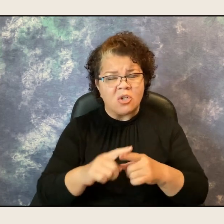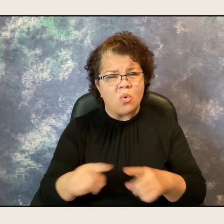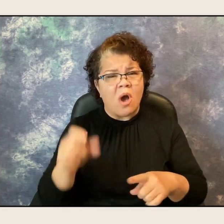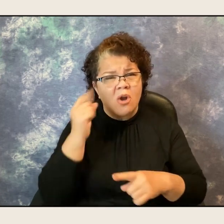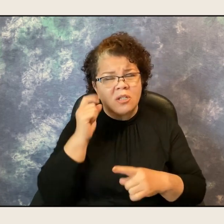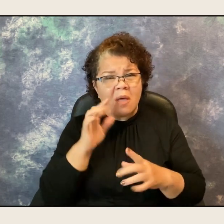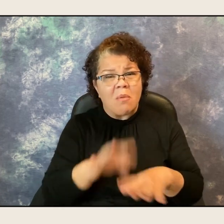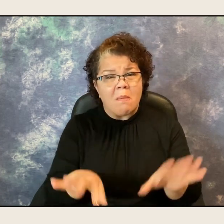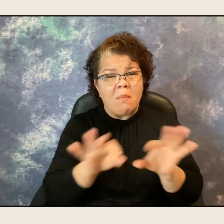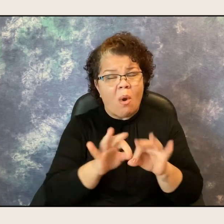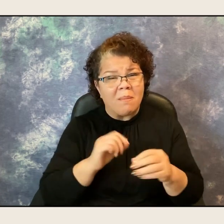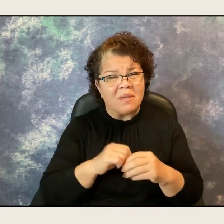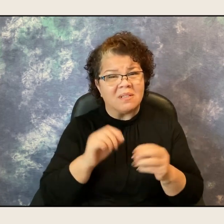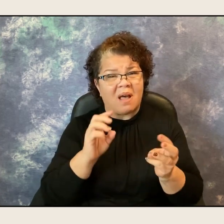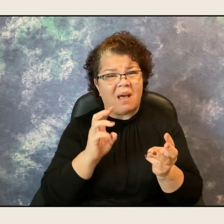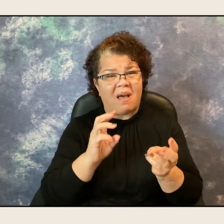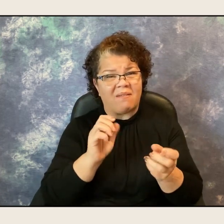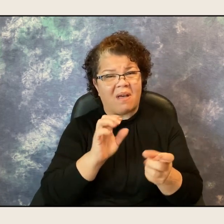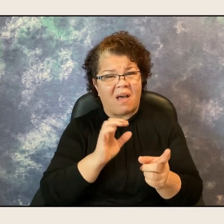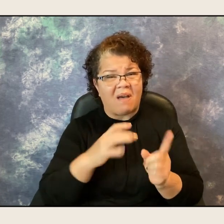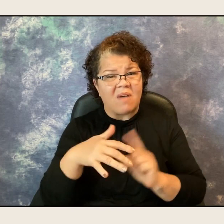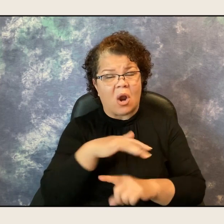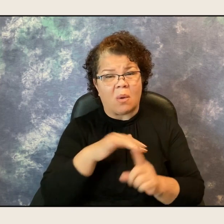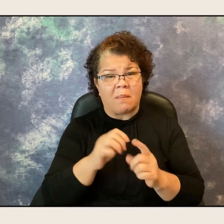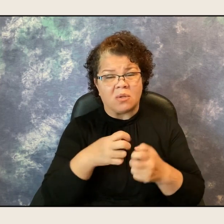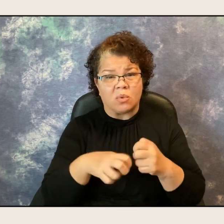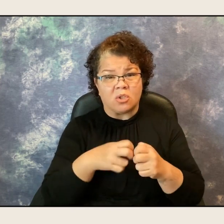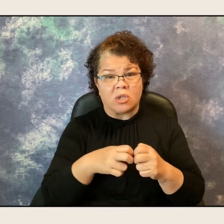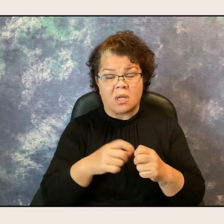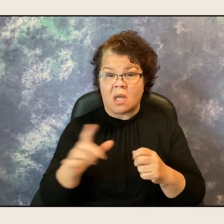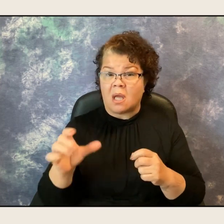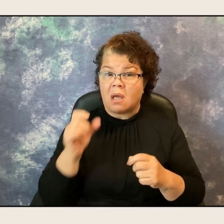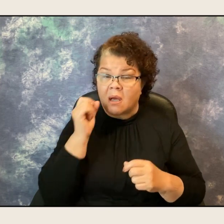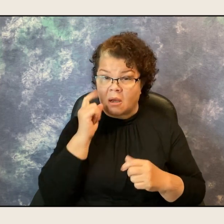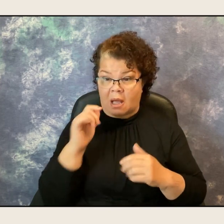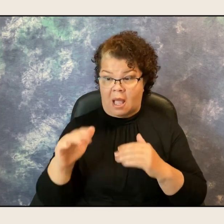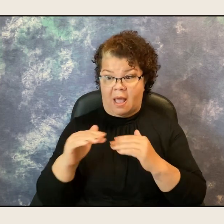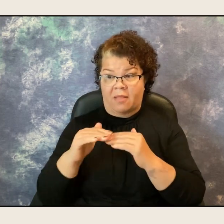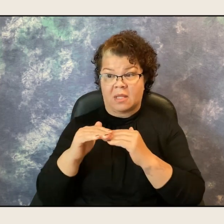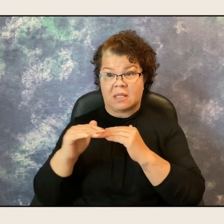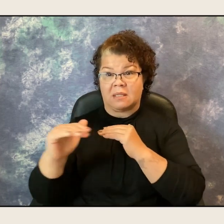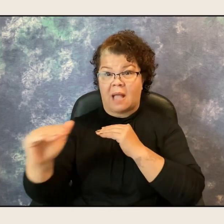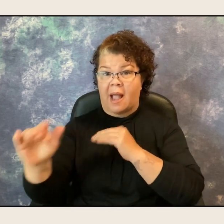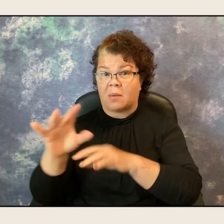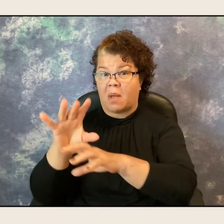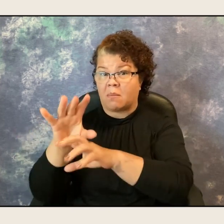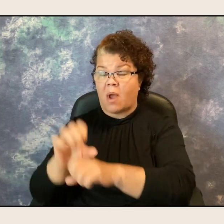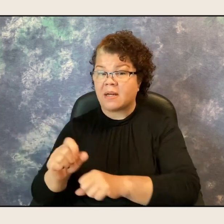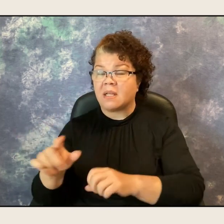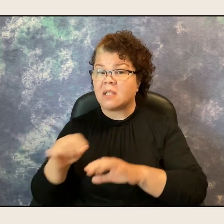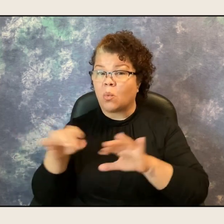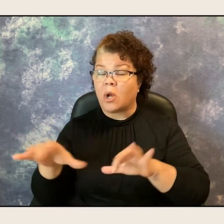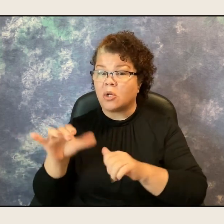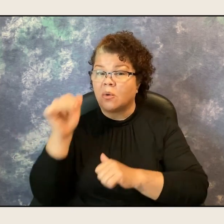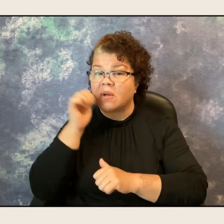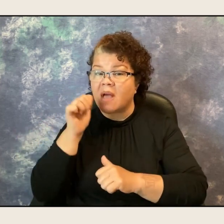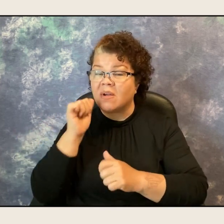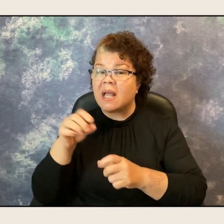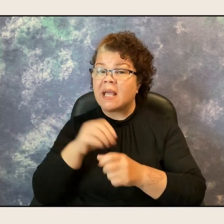the sustainability practices that people are engaging in daily and employing in the rural communities of this country